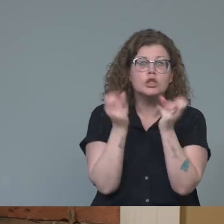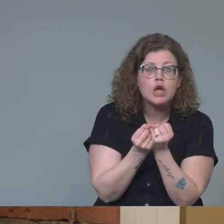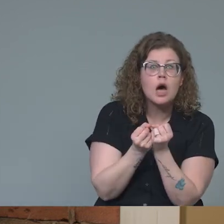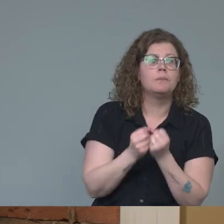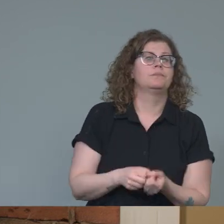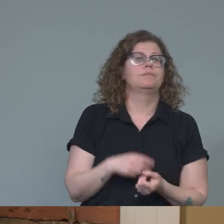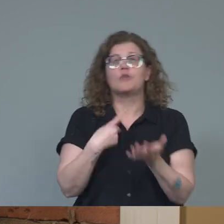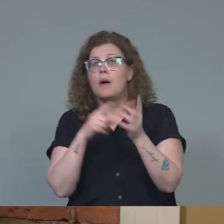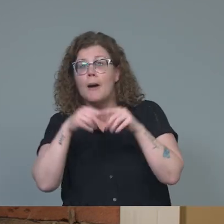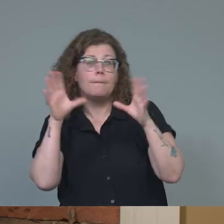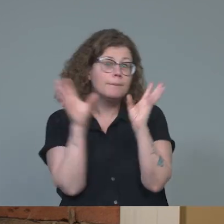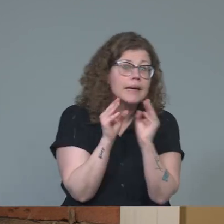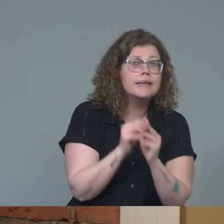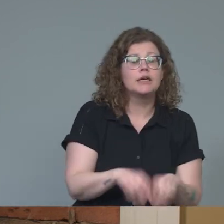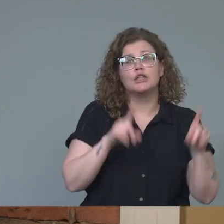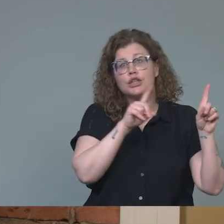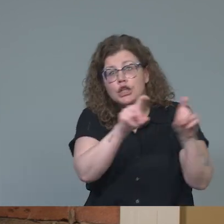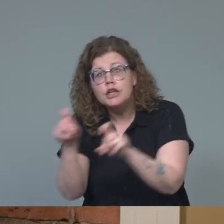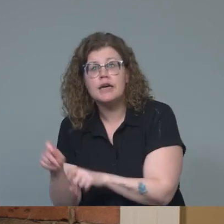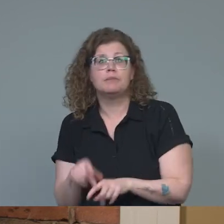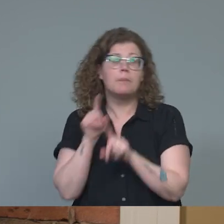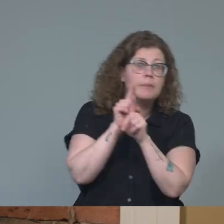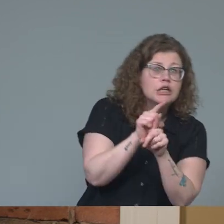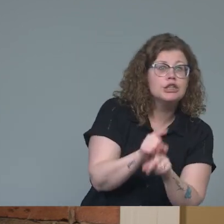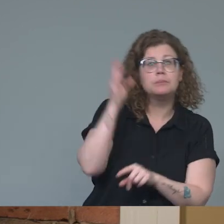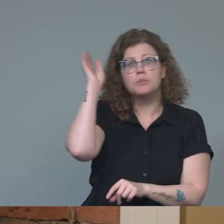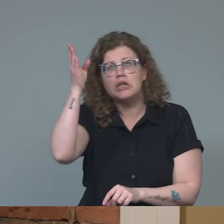public that it's contributing to. What a lovely way to look at engagement.